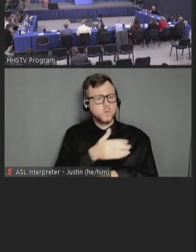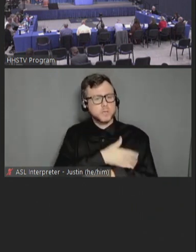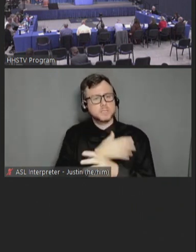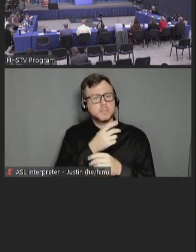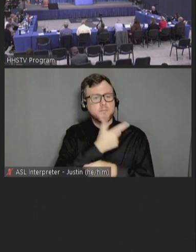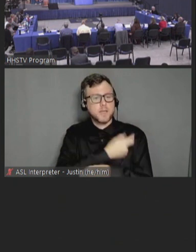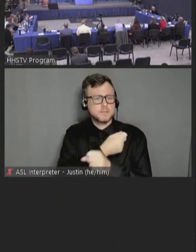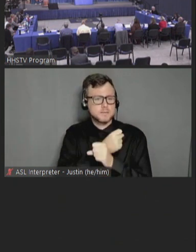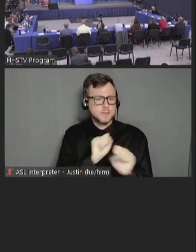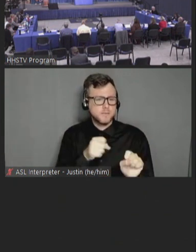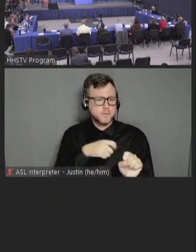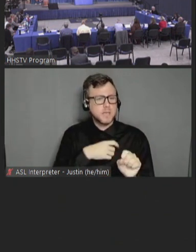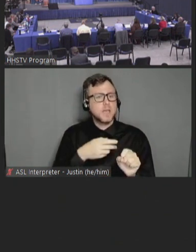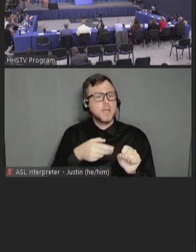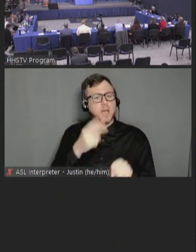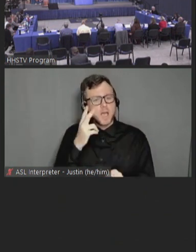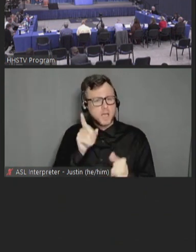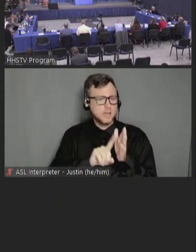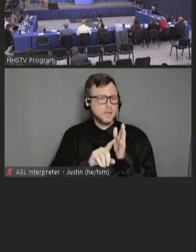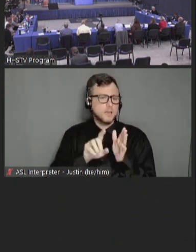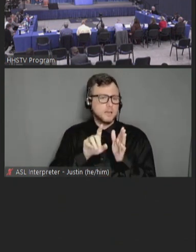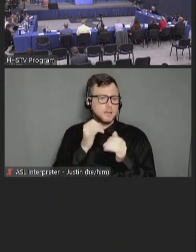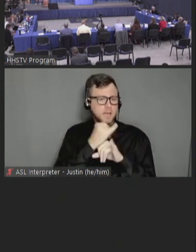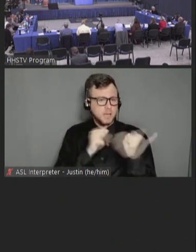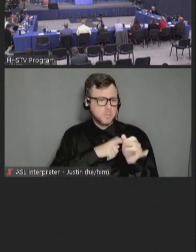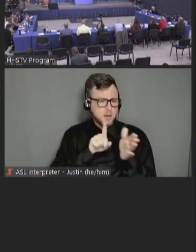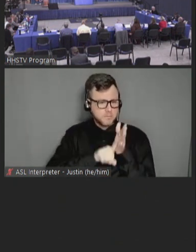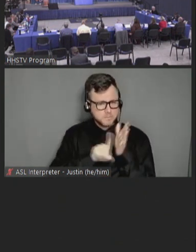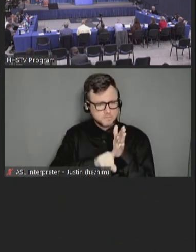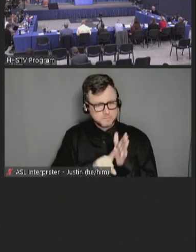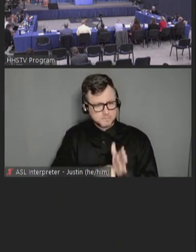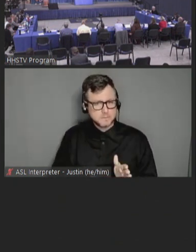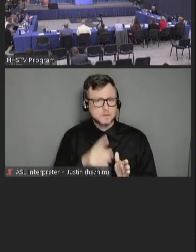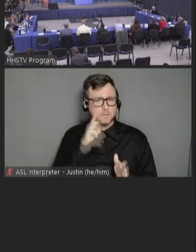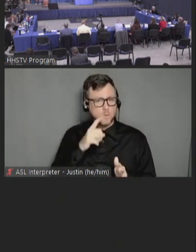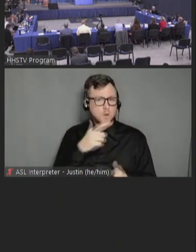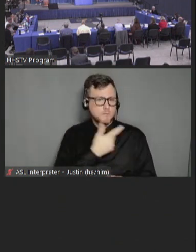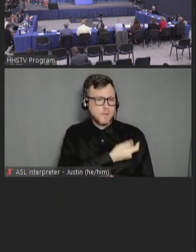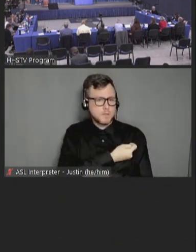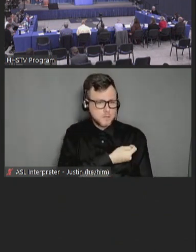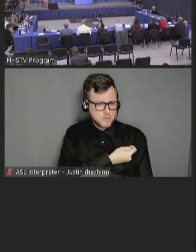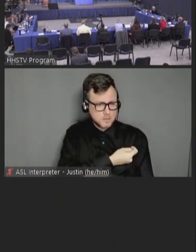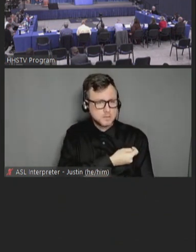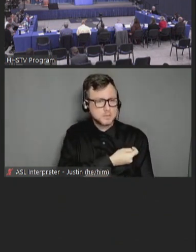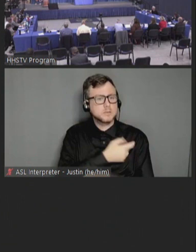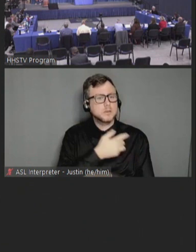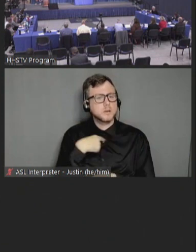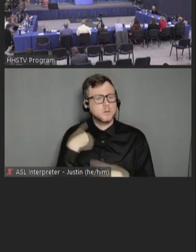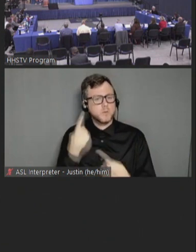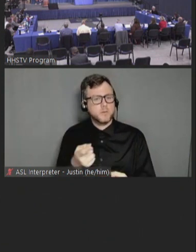studies. And VSD has been a voice of legitimate vaccine safety concerns for over 40 years and has